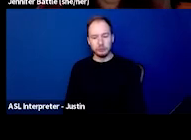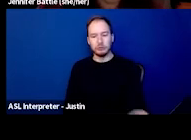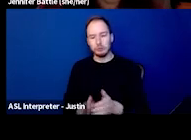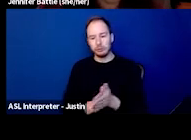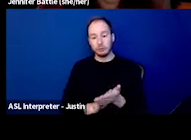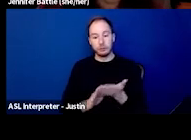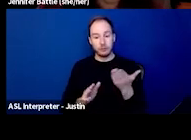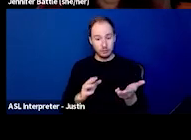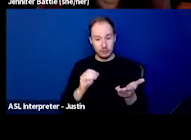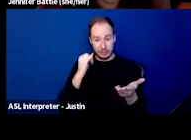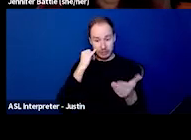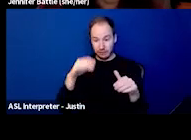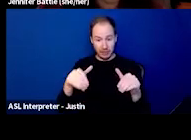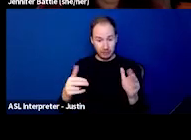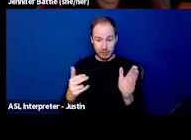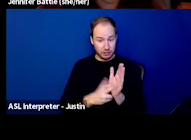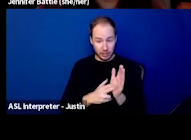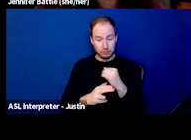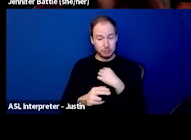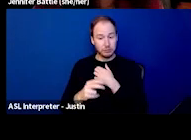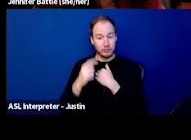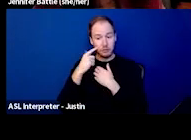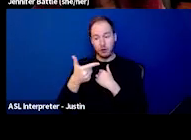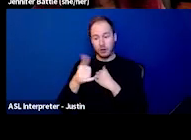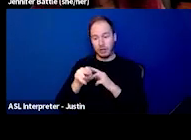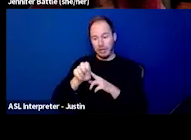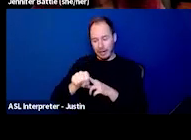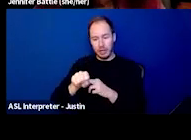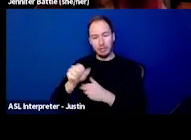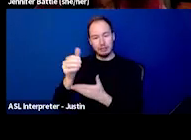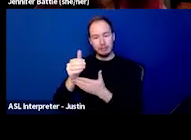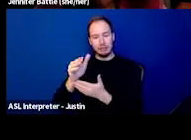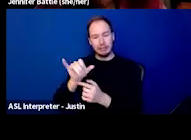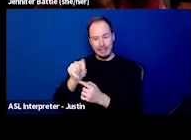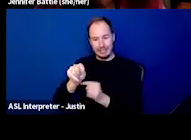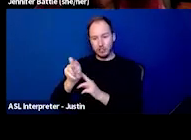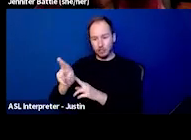If you haven't signed up for the GAINS Listserv, then I encourage you to sign up.